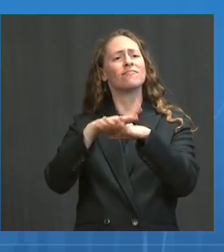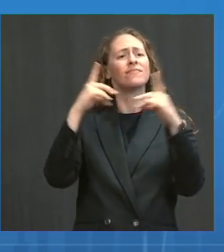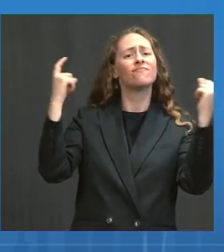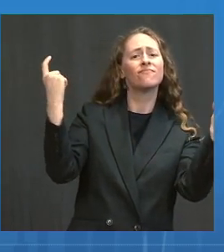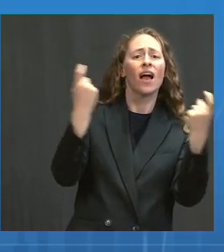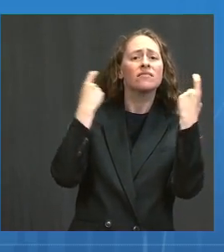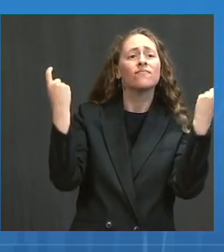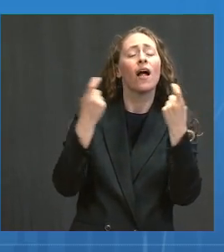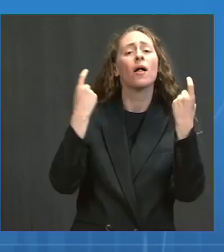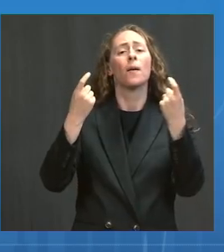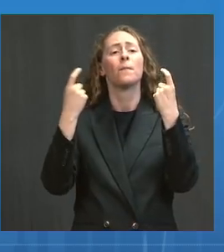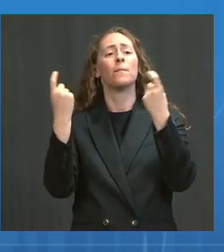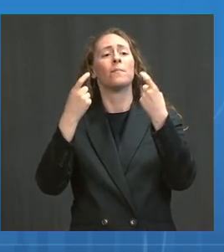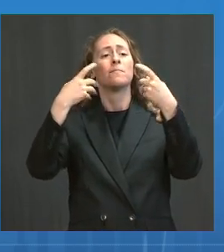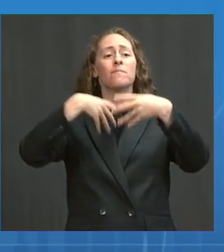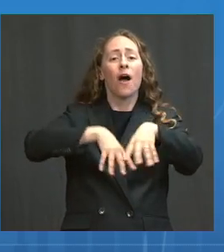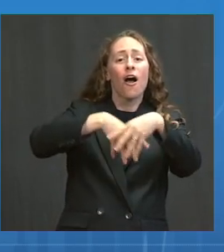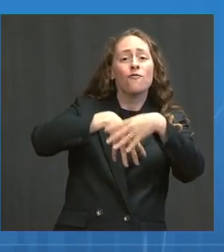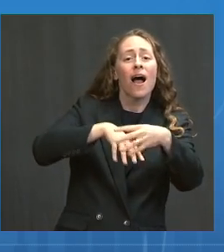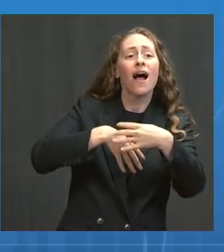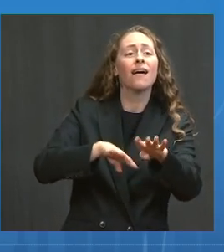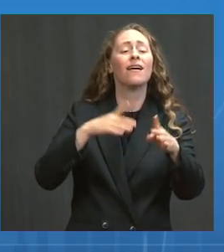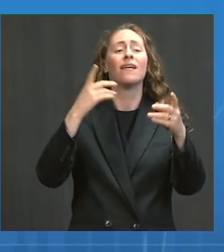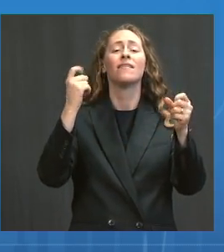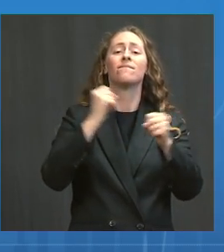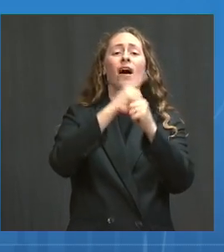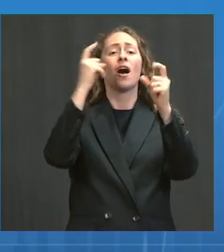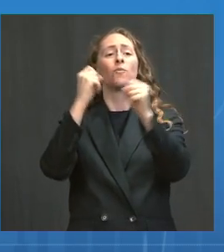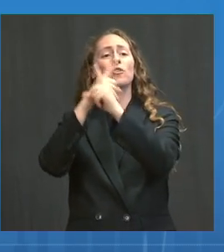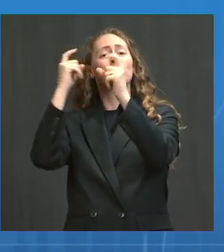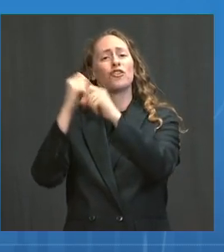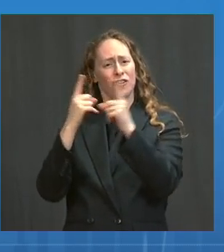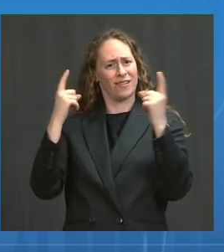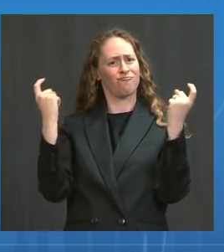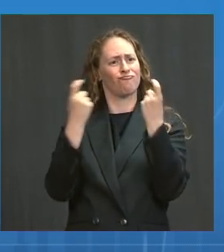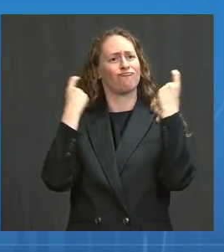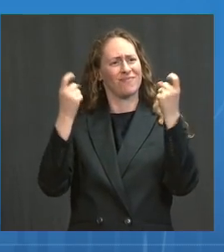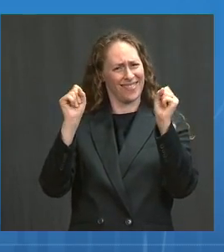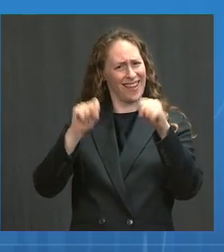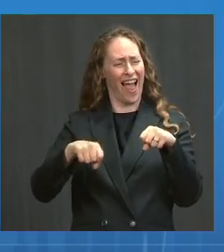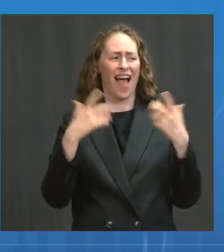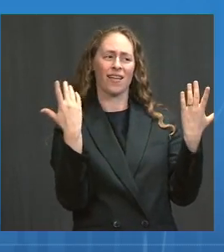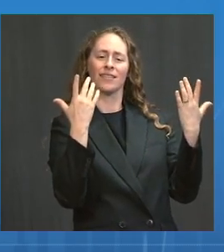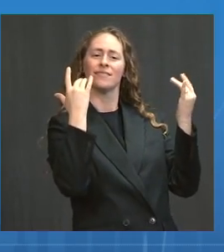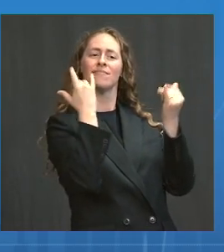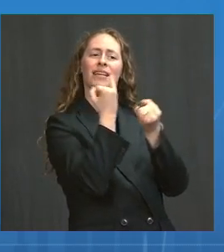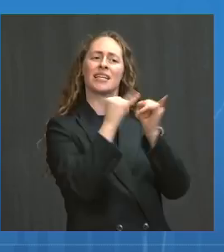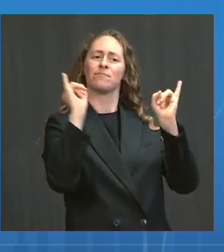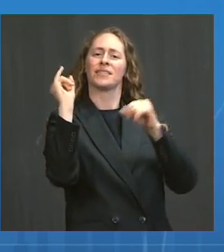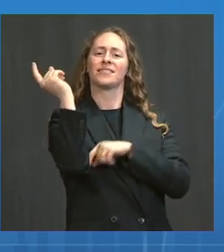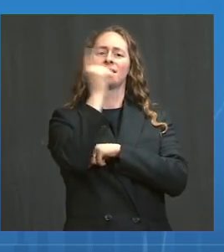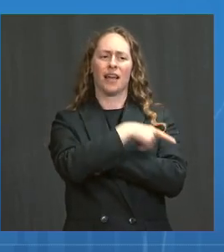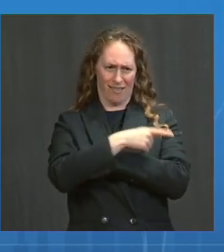celebrating our country's July 4th Independence Day and the progress we have made against the virus together.